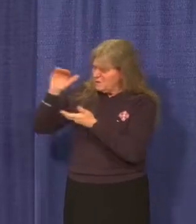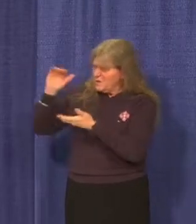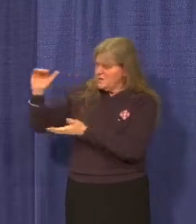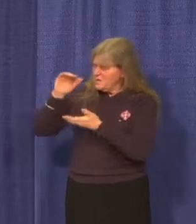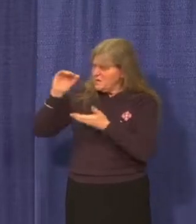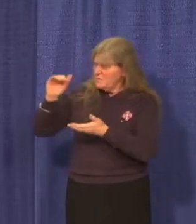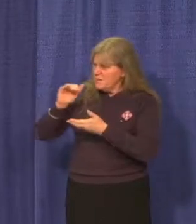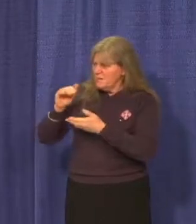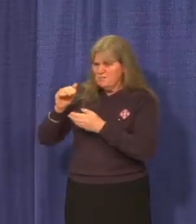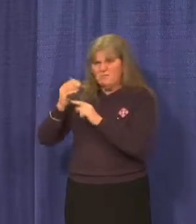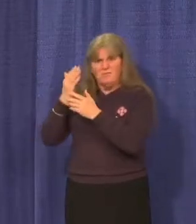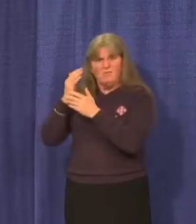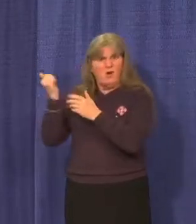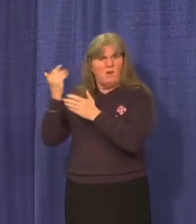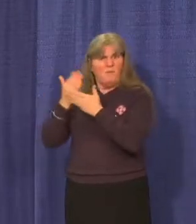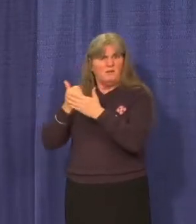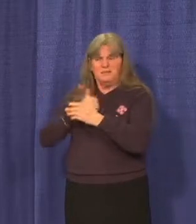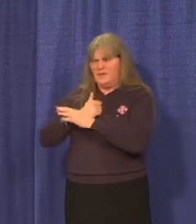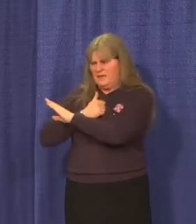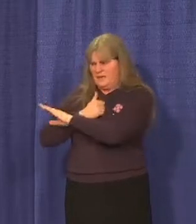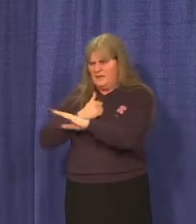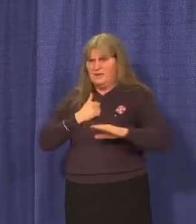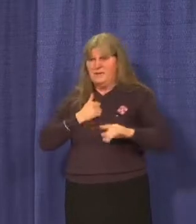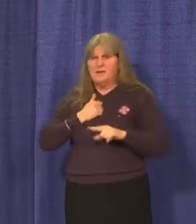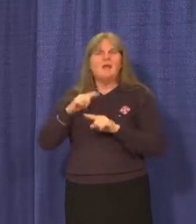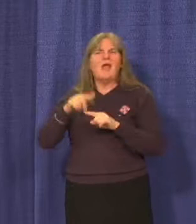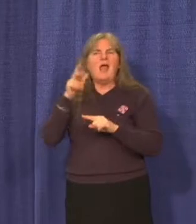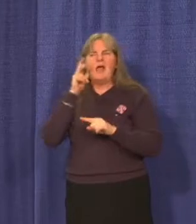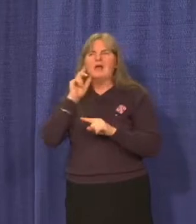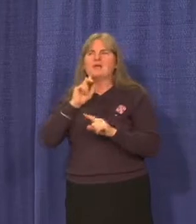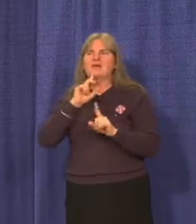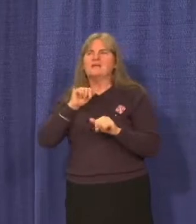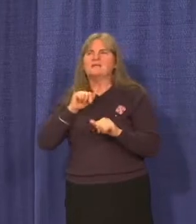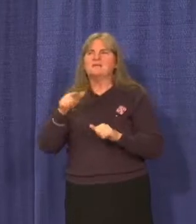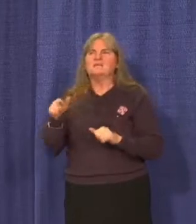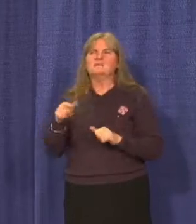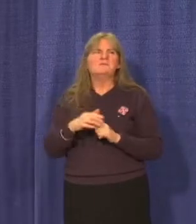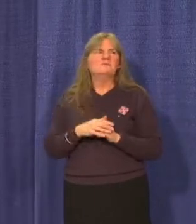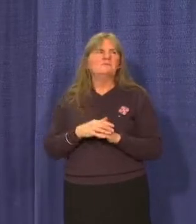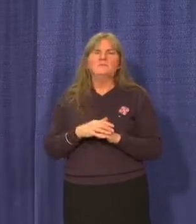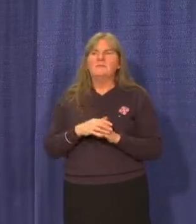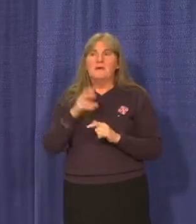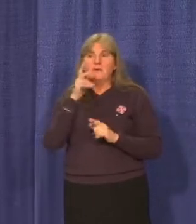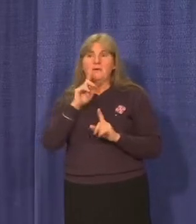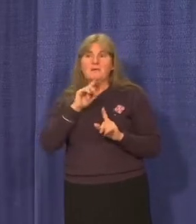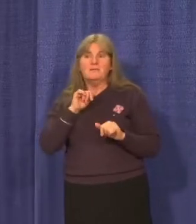quickly as possible. We can't hear the question.